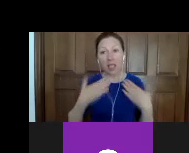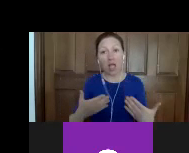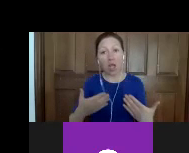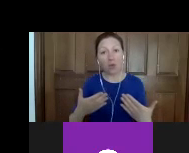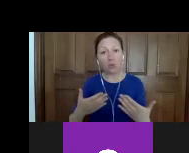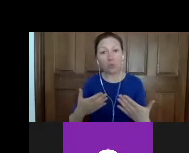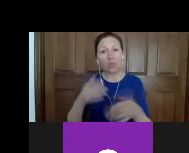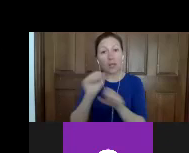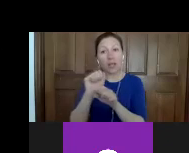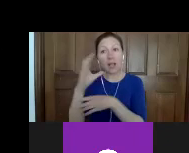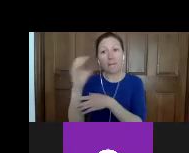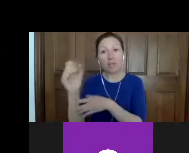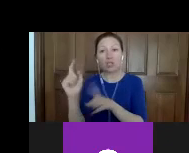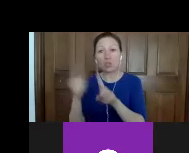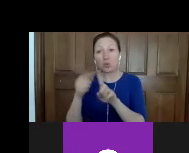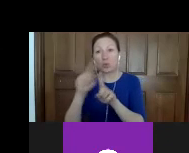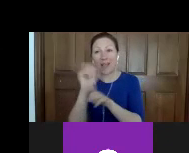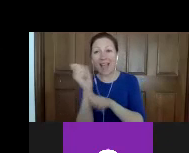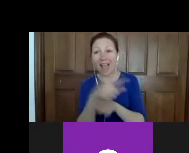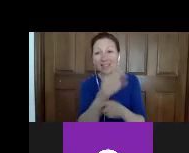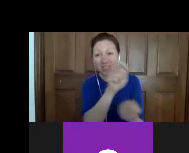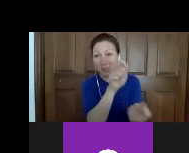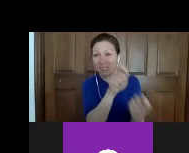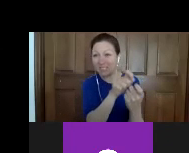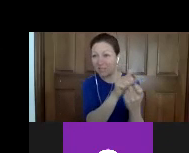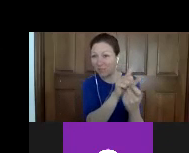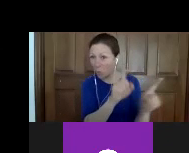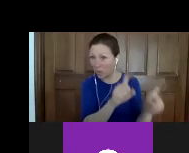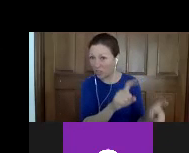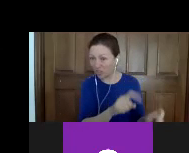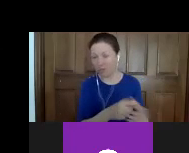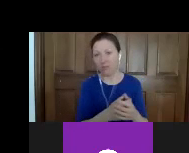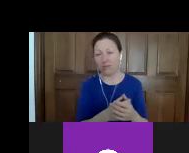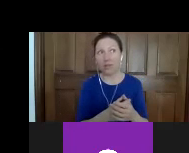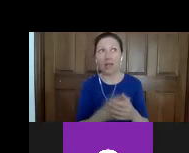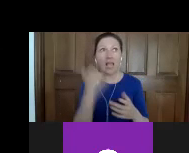and obvious. So they can ask you specific questions about how you, as a person who is